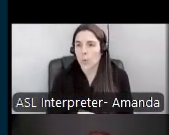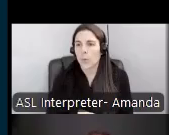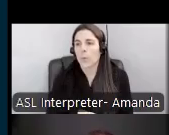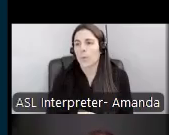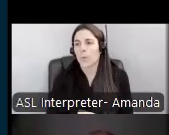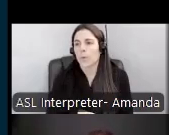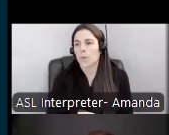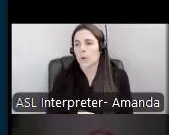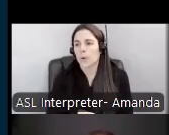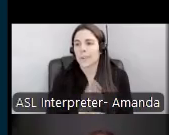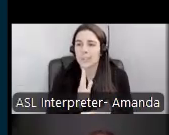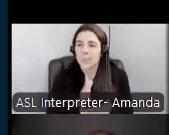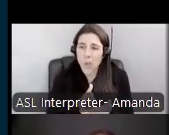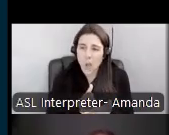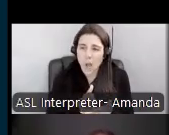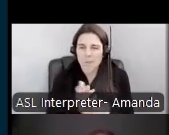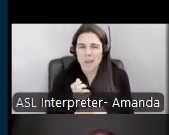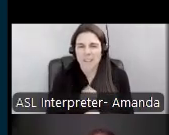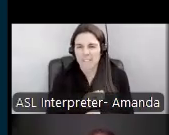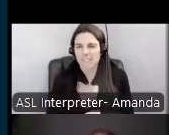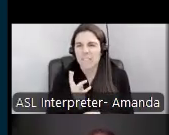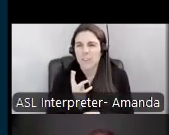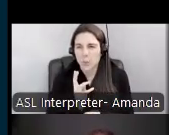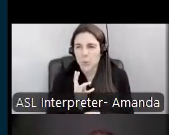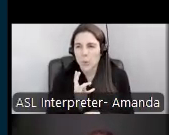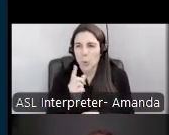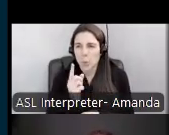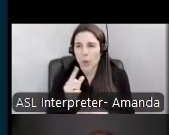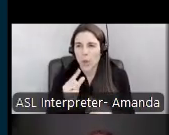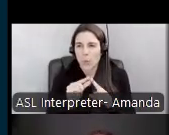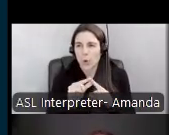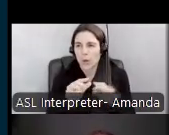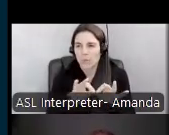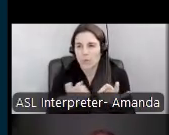uh Oh, stop. Just a couple of those little one word phrases, not much more than that.